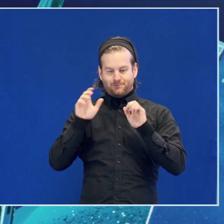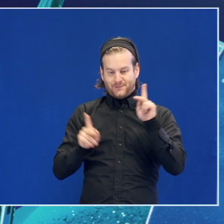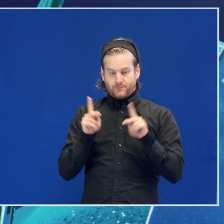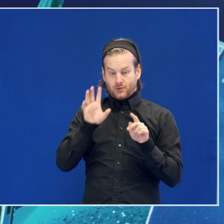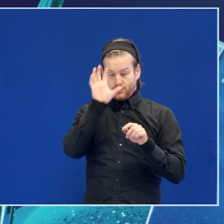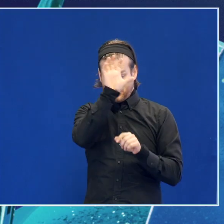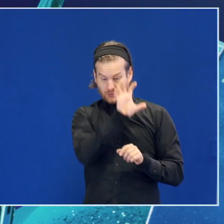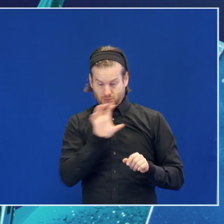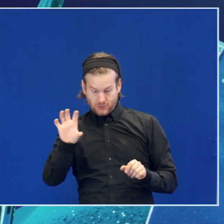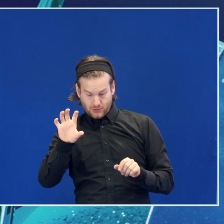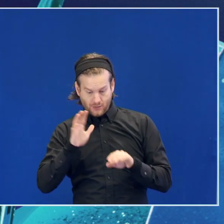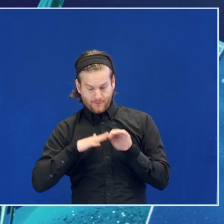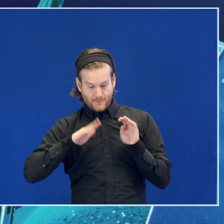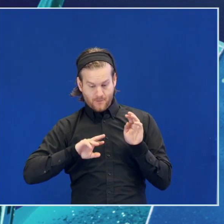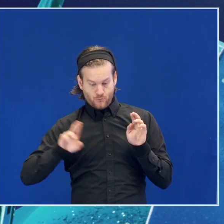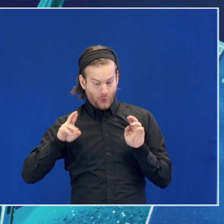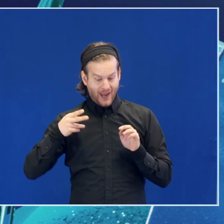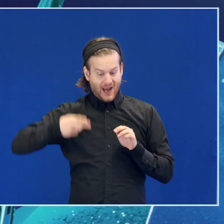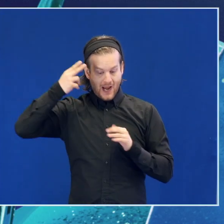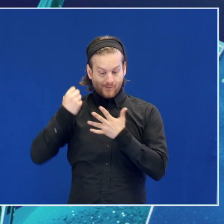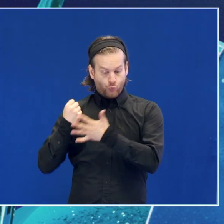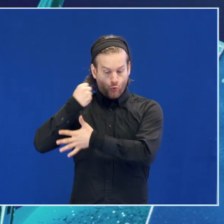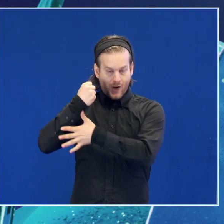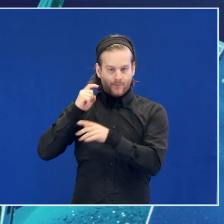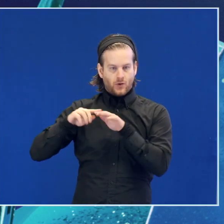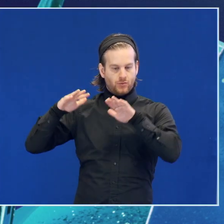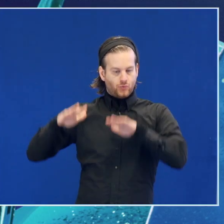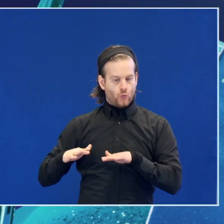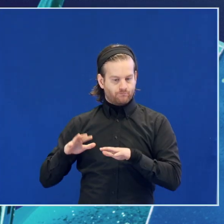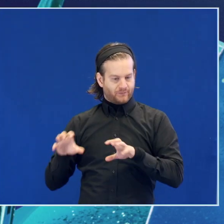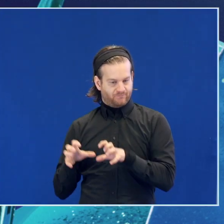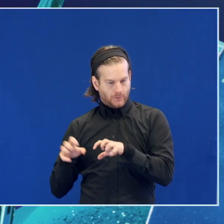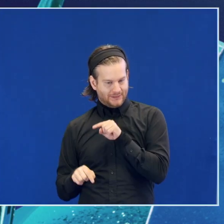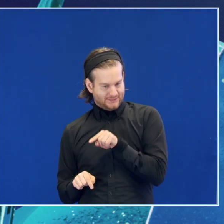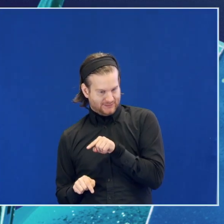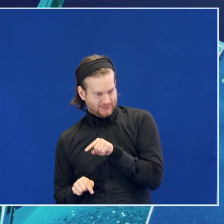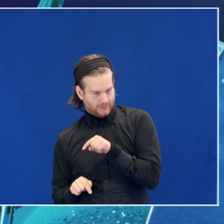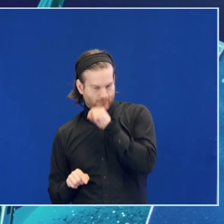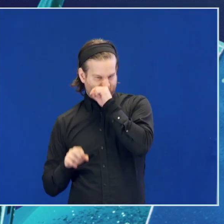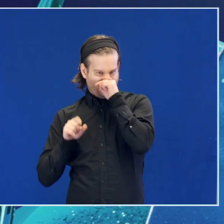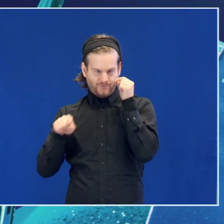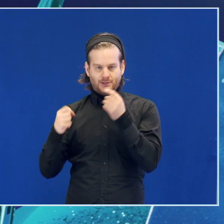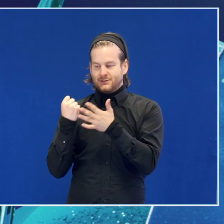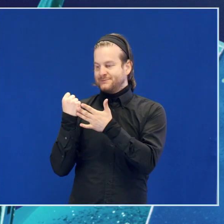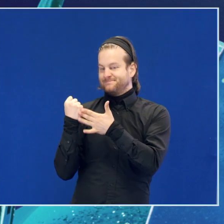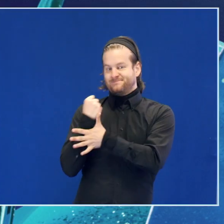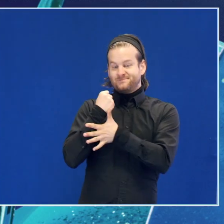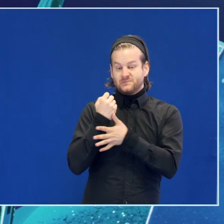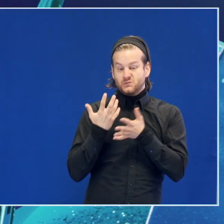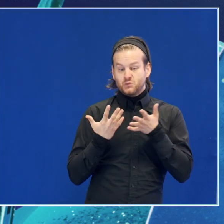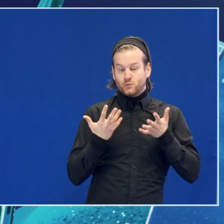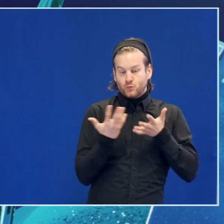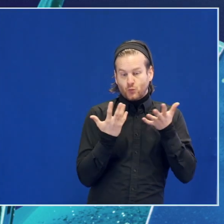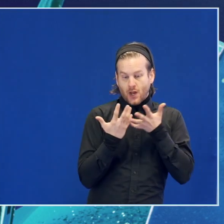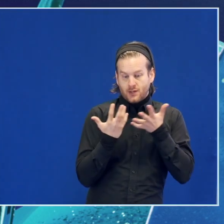of importance on elements that were getting very low satisfaction. This was pre-move.